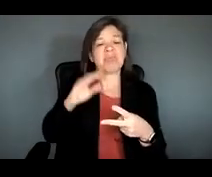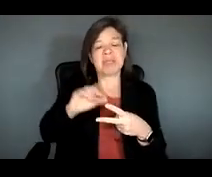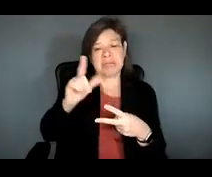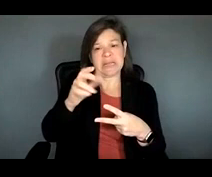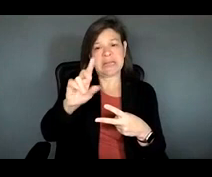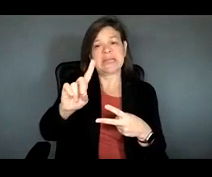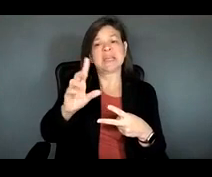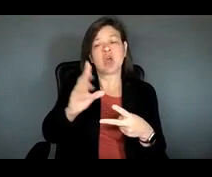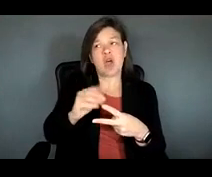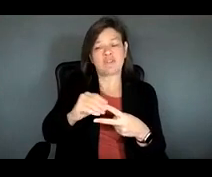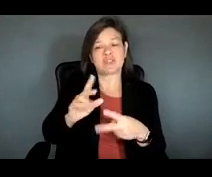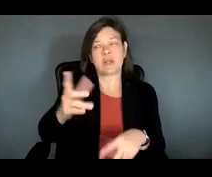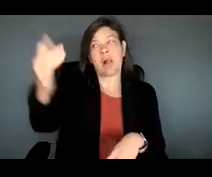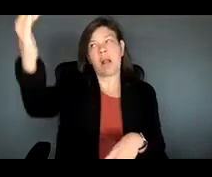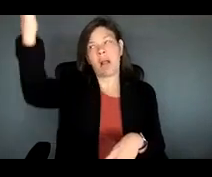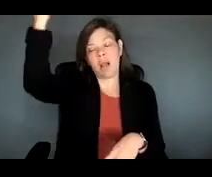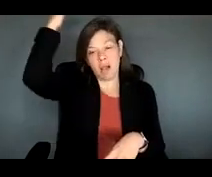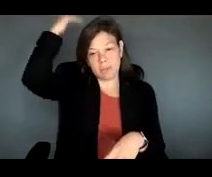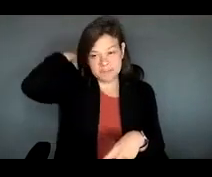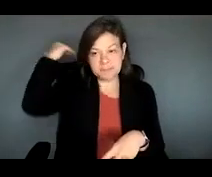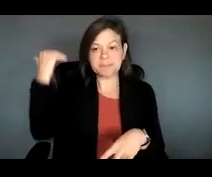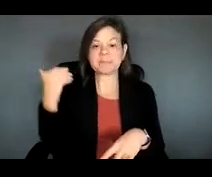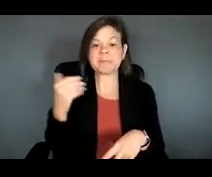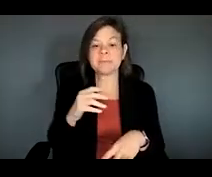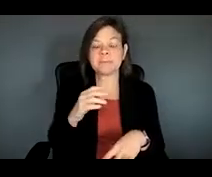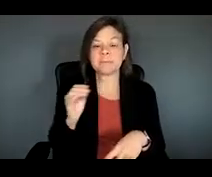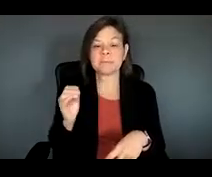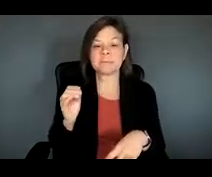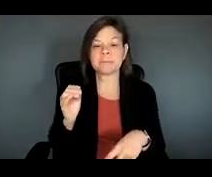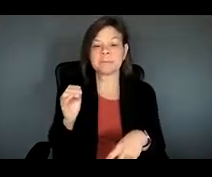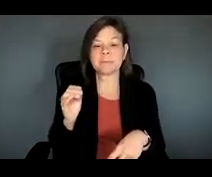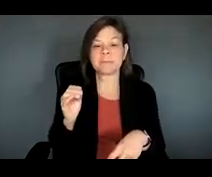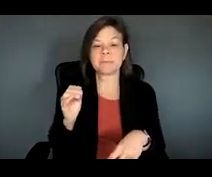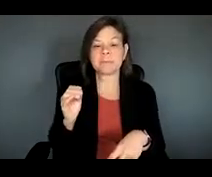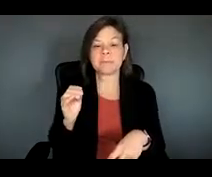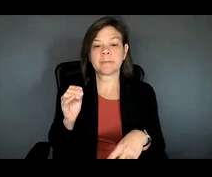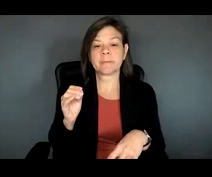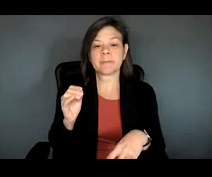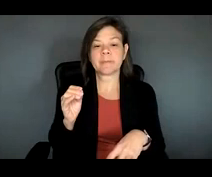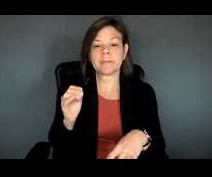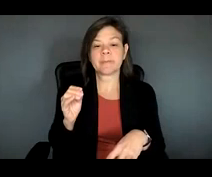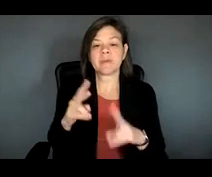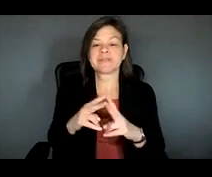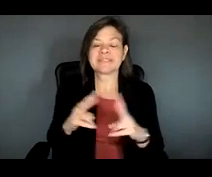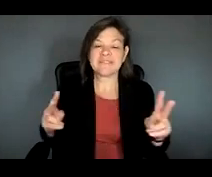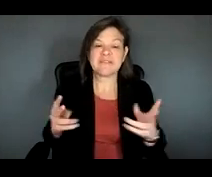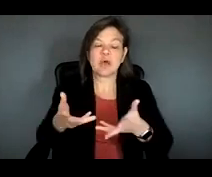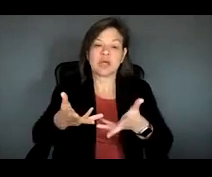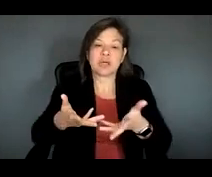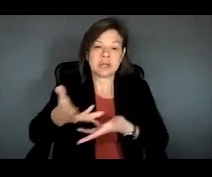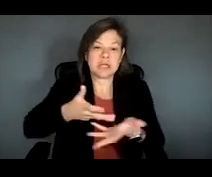Conference a very long time ago and it was highly interactive with people touching the